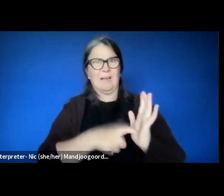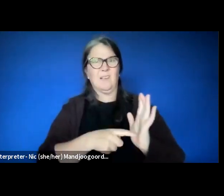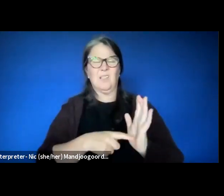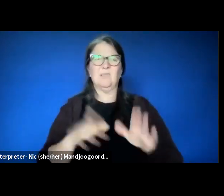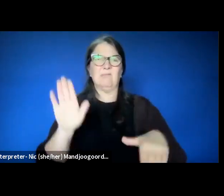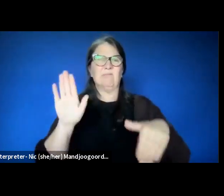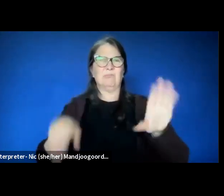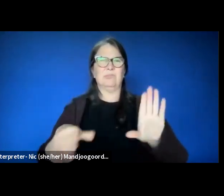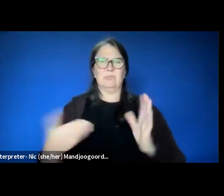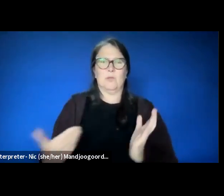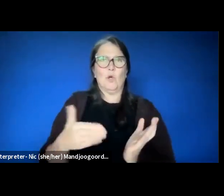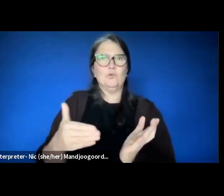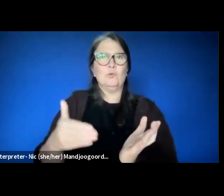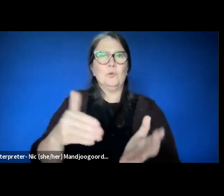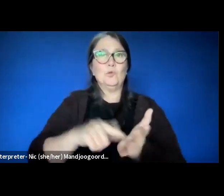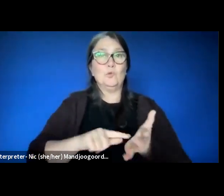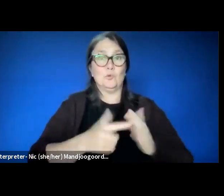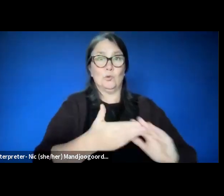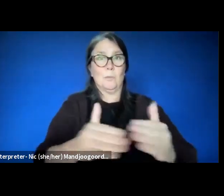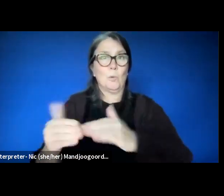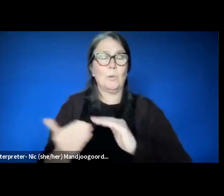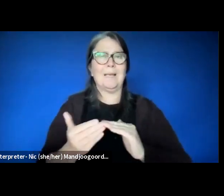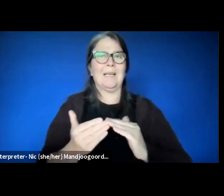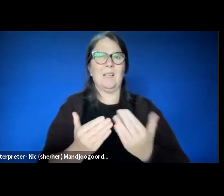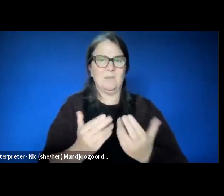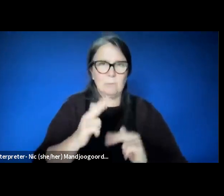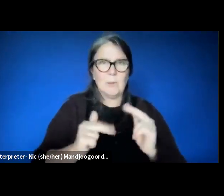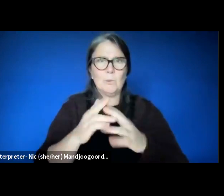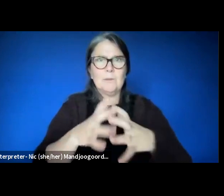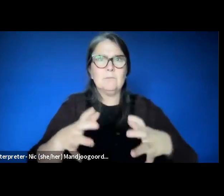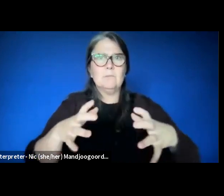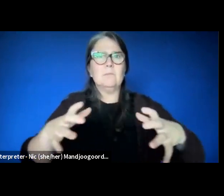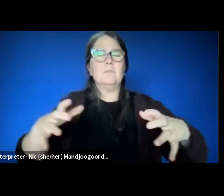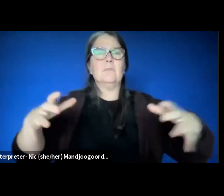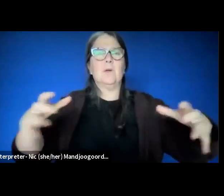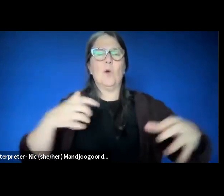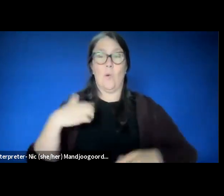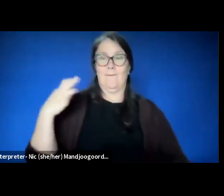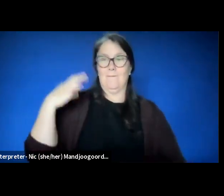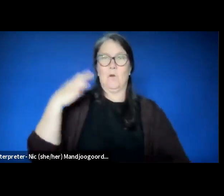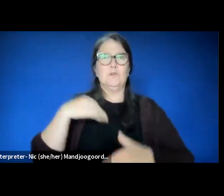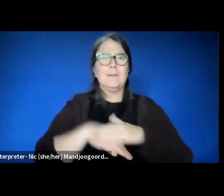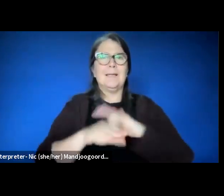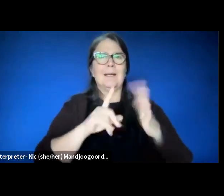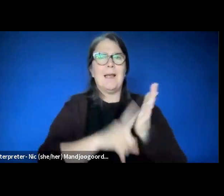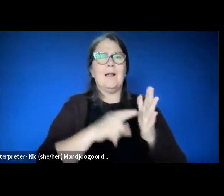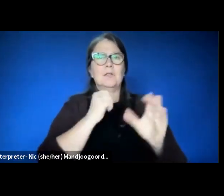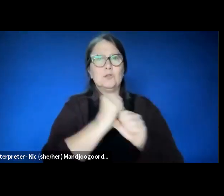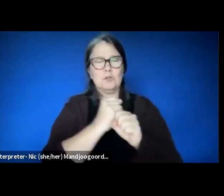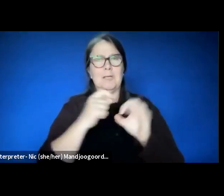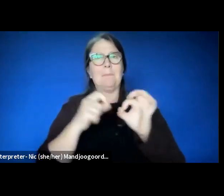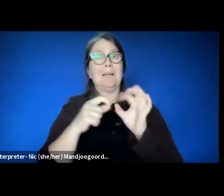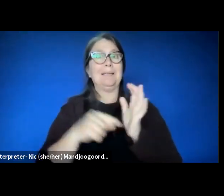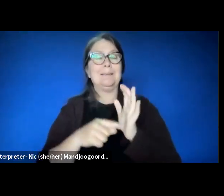to do this. This award recognize. nizes exceptional case nizes exceptional contribution to community building to community building or volunteering effort within the